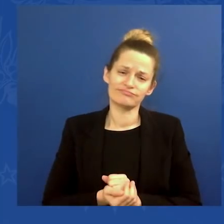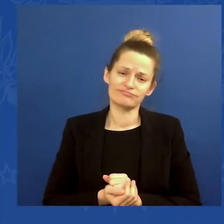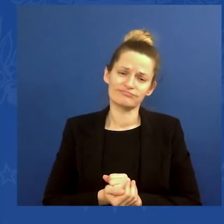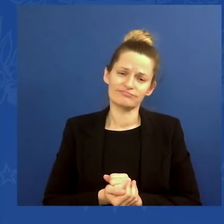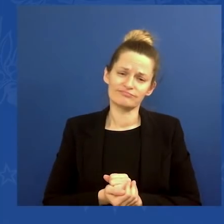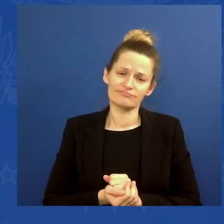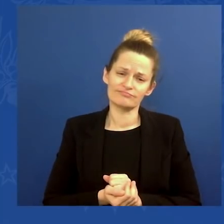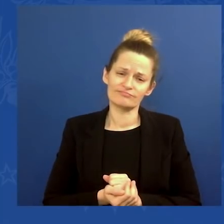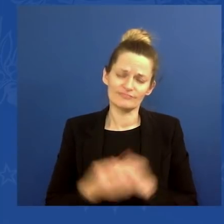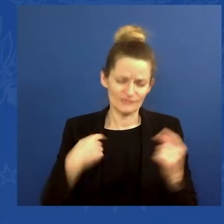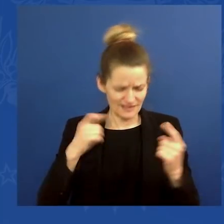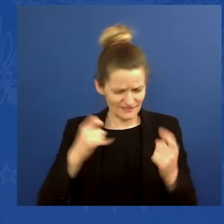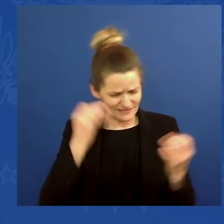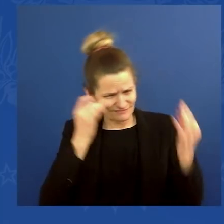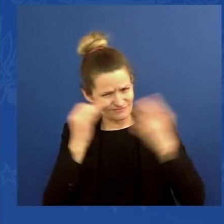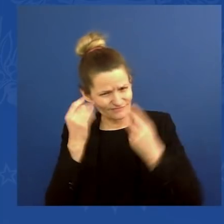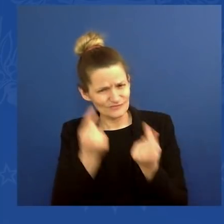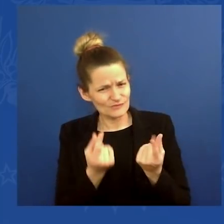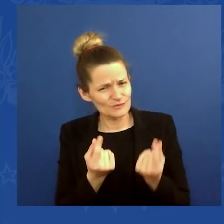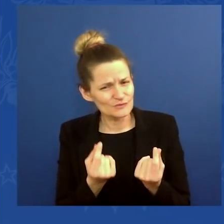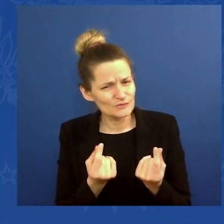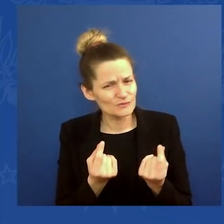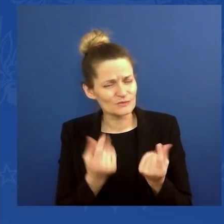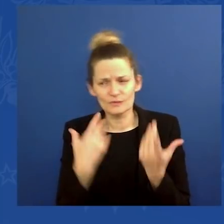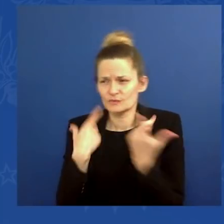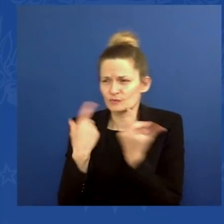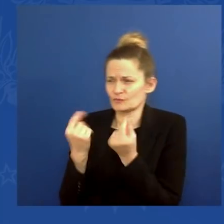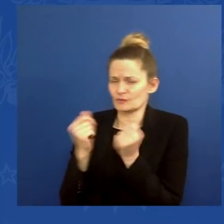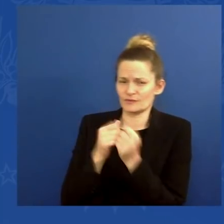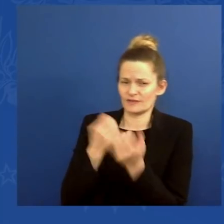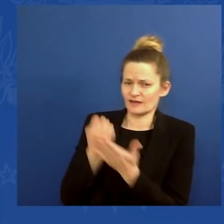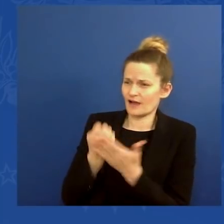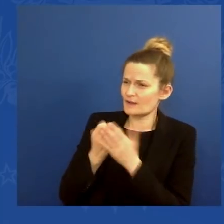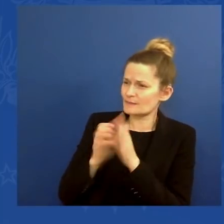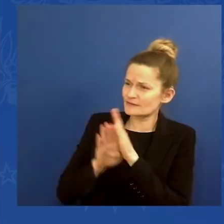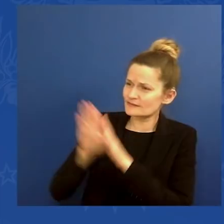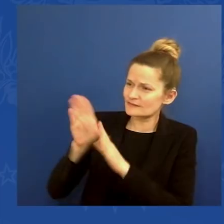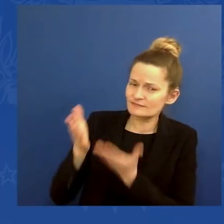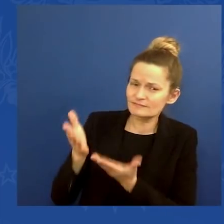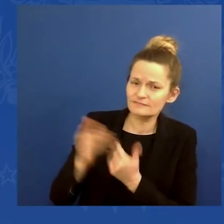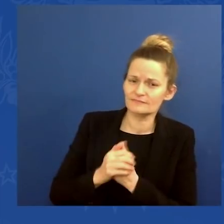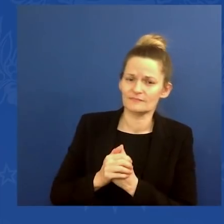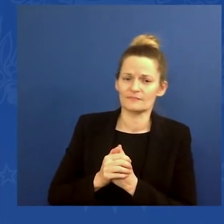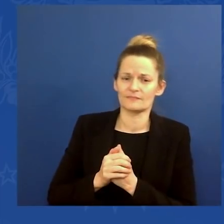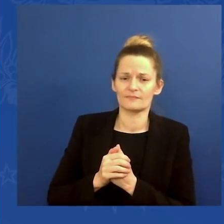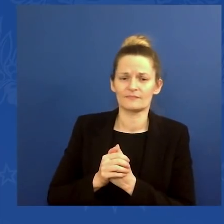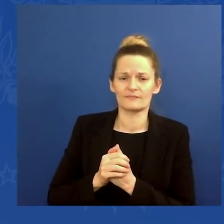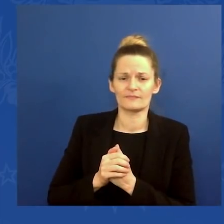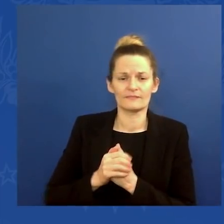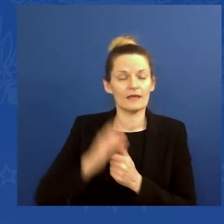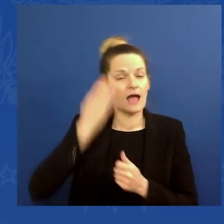and taken on the challenge of renewing and strengthening our democracy, because -- again, I apologize for repeating myself,